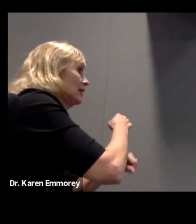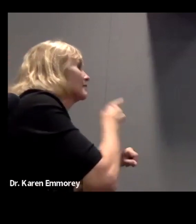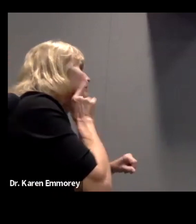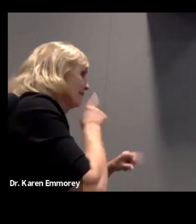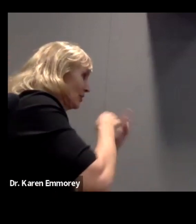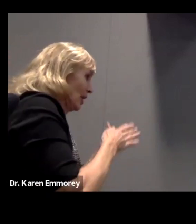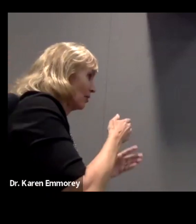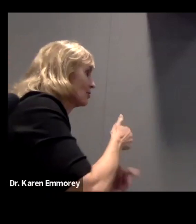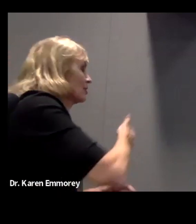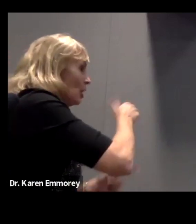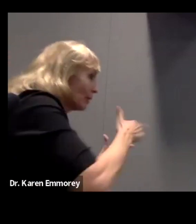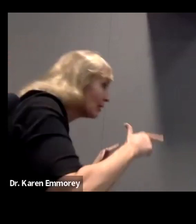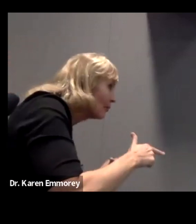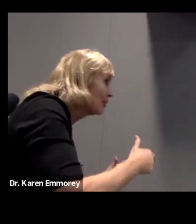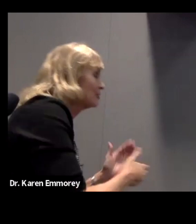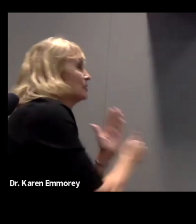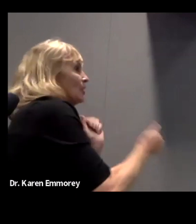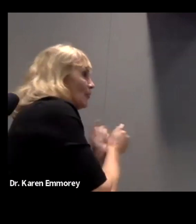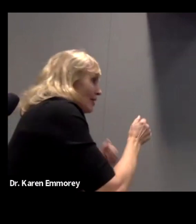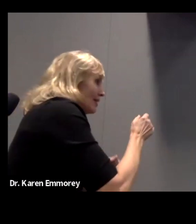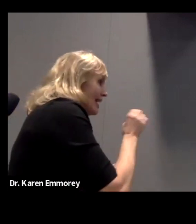Um, who are very friendly. That's her.